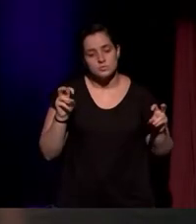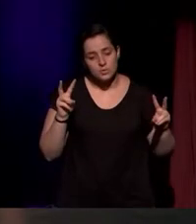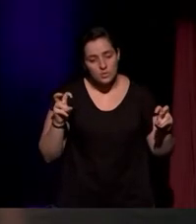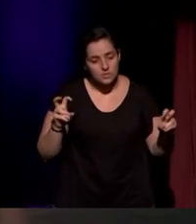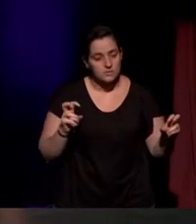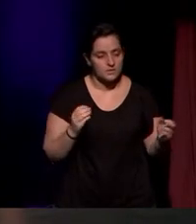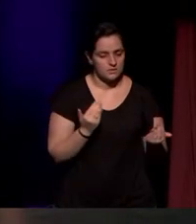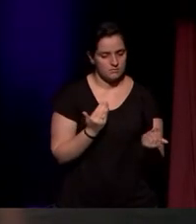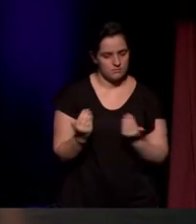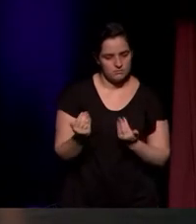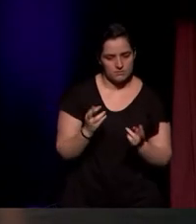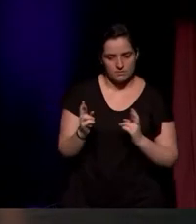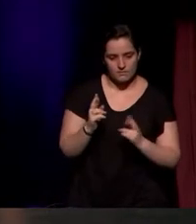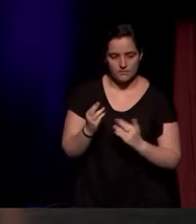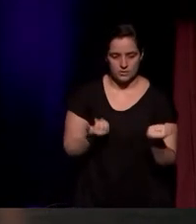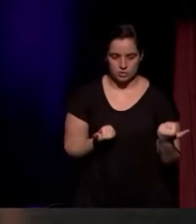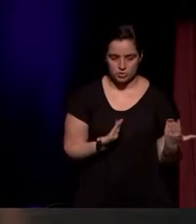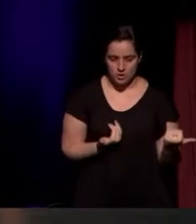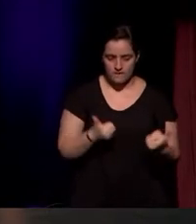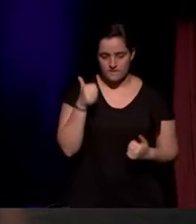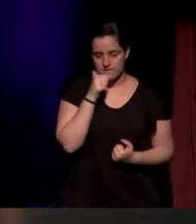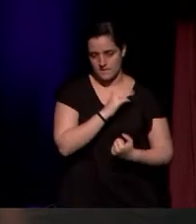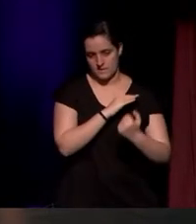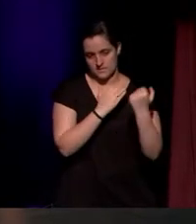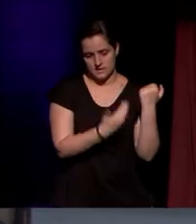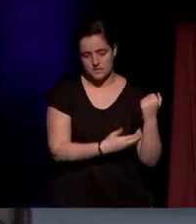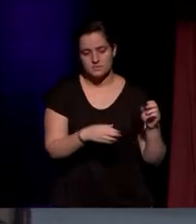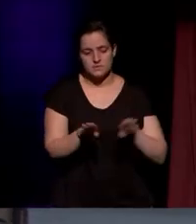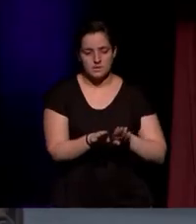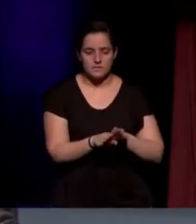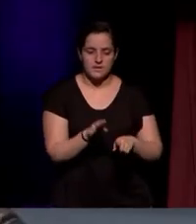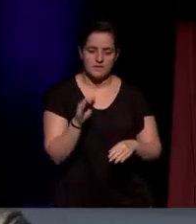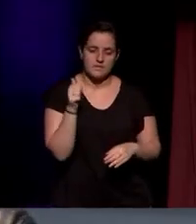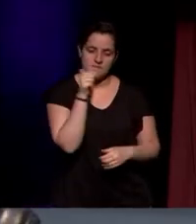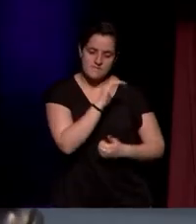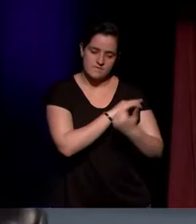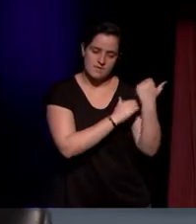these young feminisms and more traditional feminism.